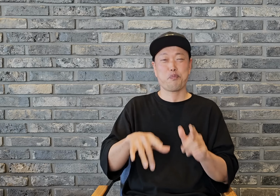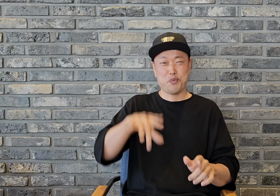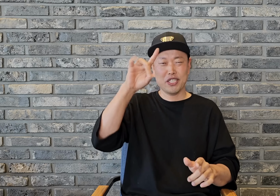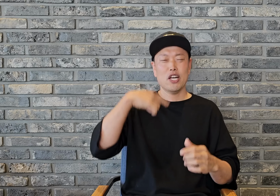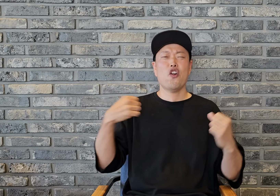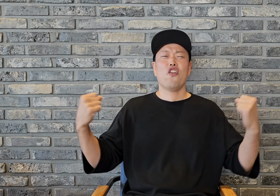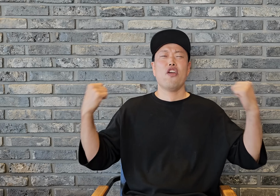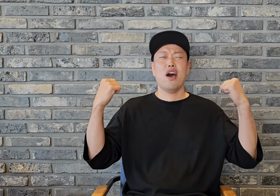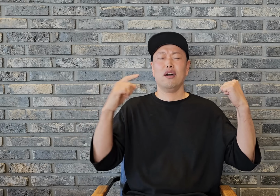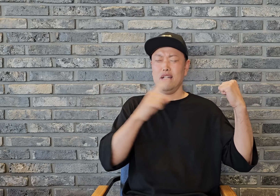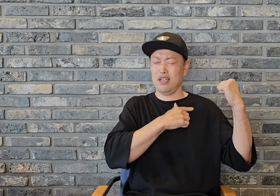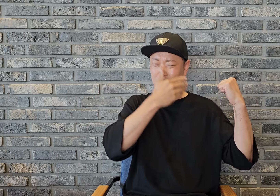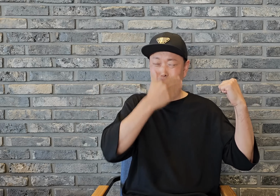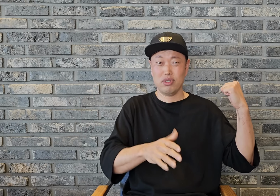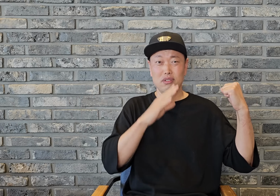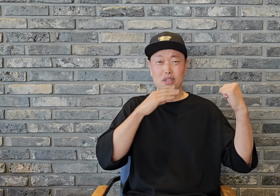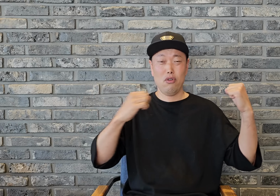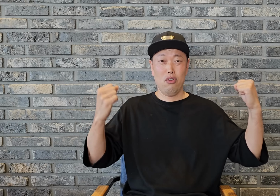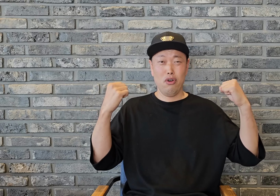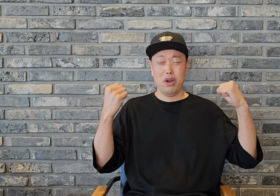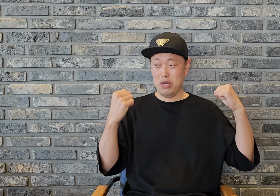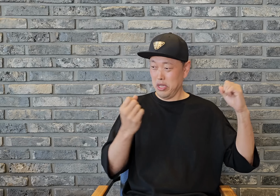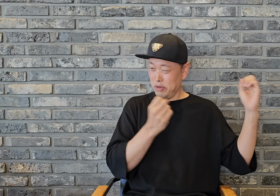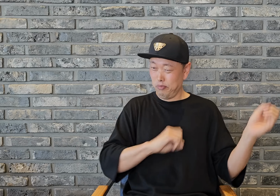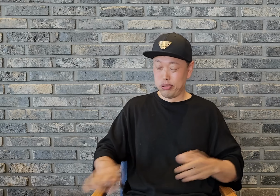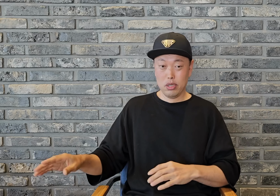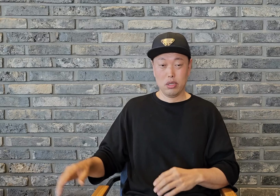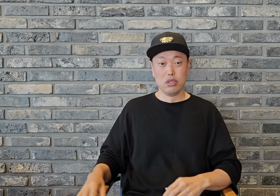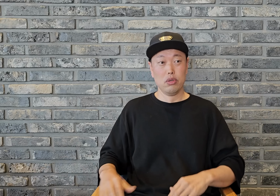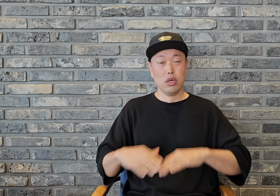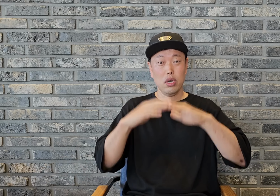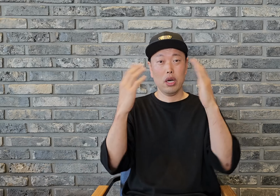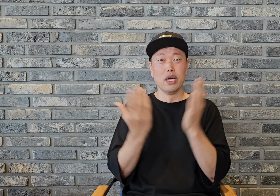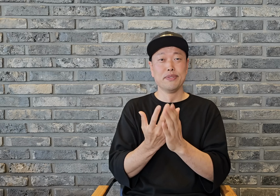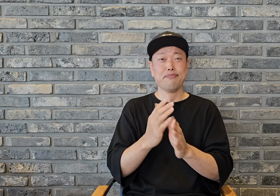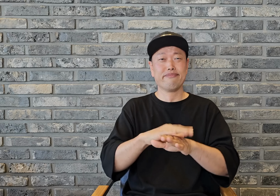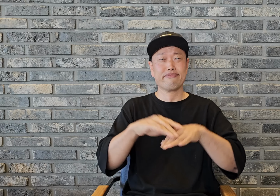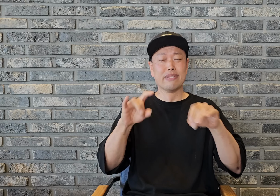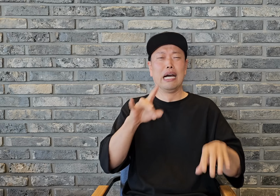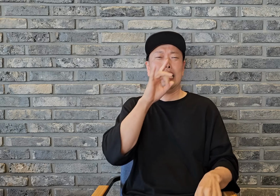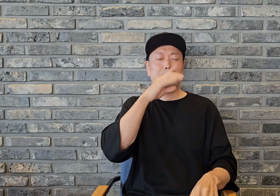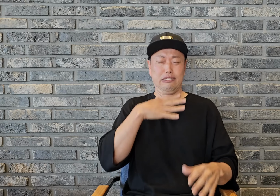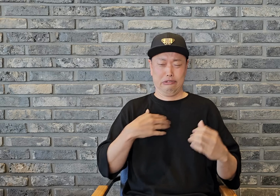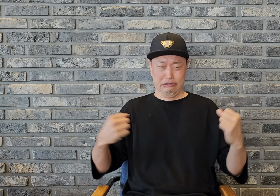First of all, your physical health is the most important... If you lose your health, you lose everything, right?